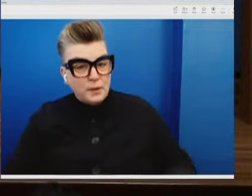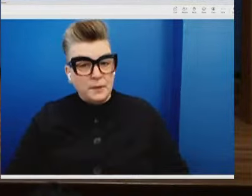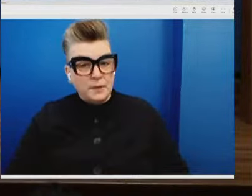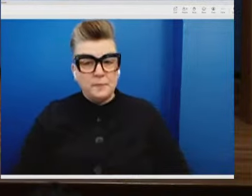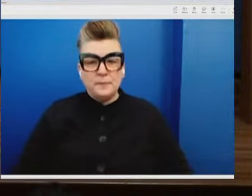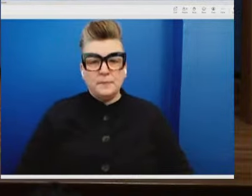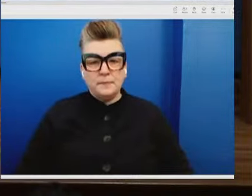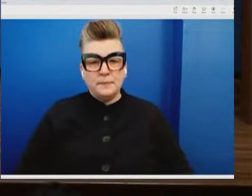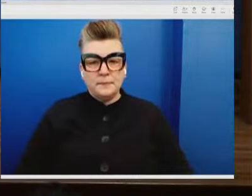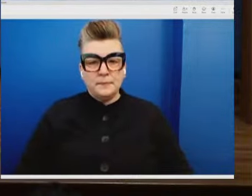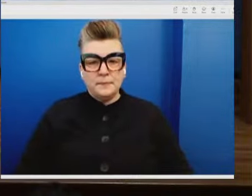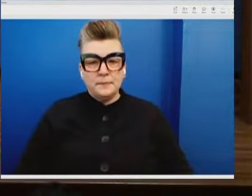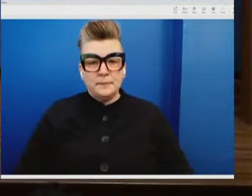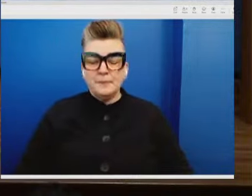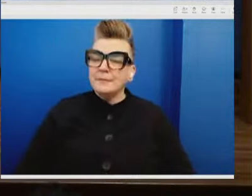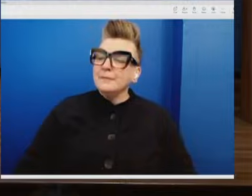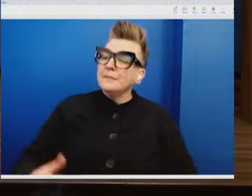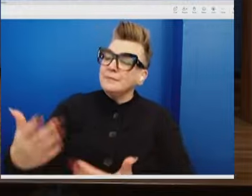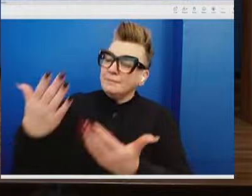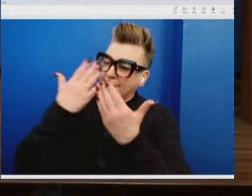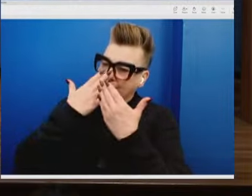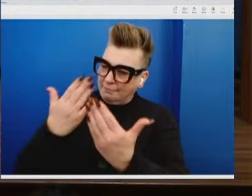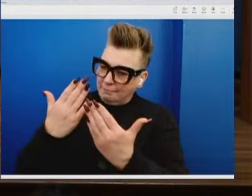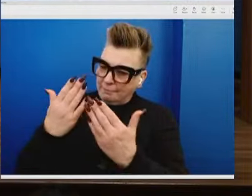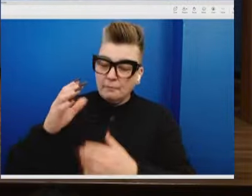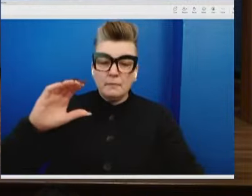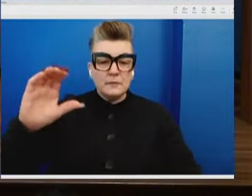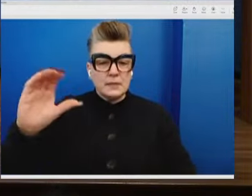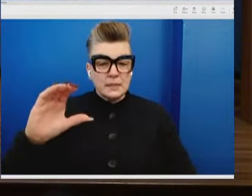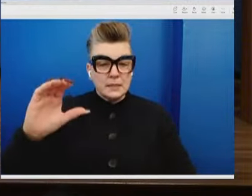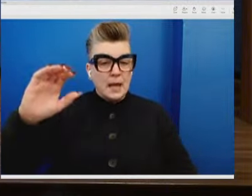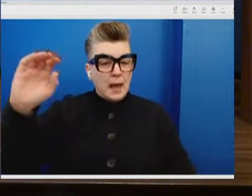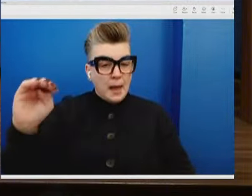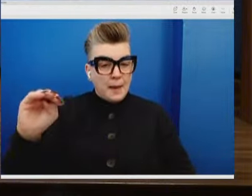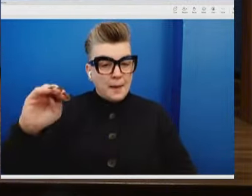Amy Gleason: Thank you. So CMS is on a huge strive for modern innovation.